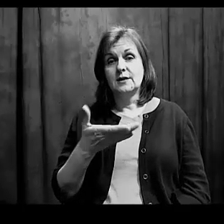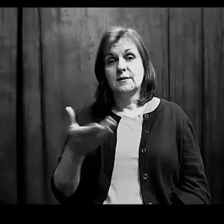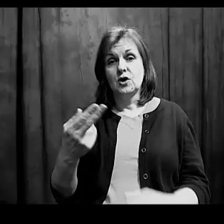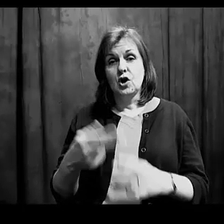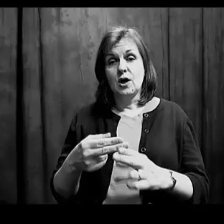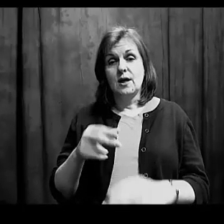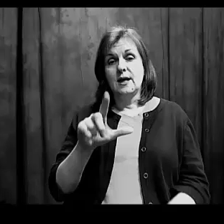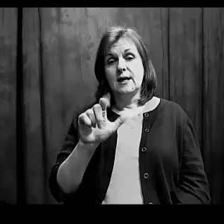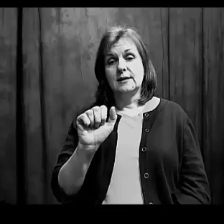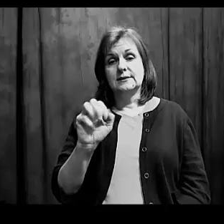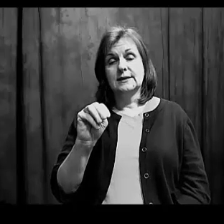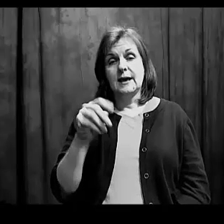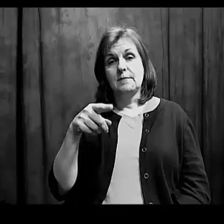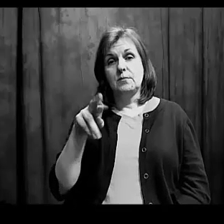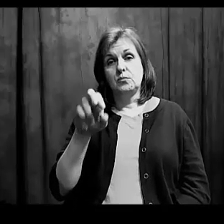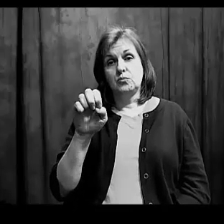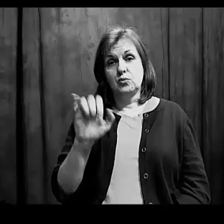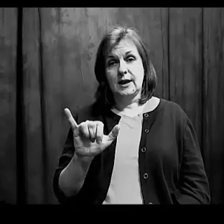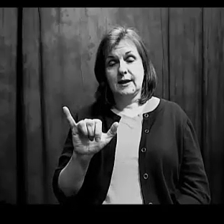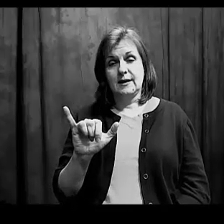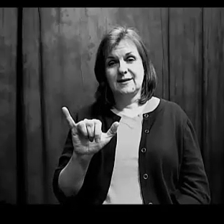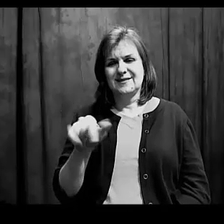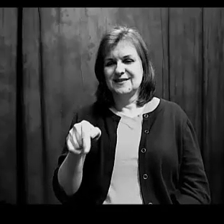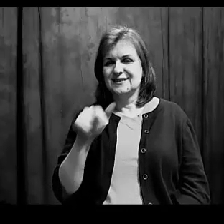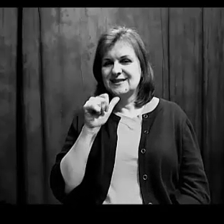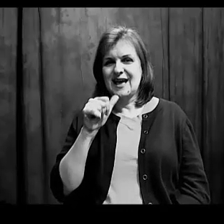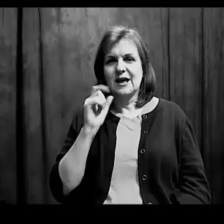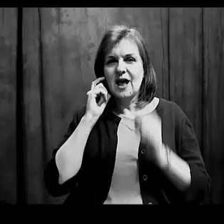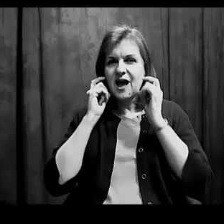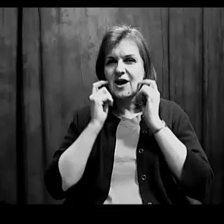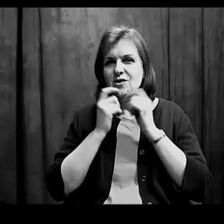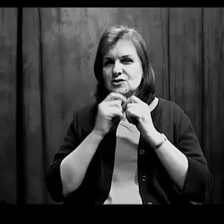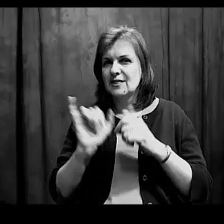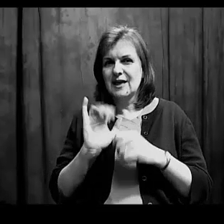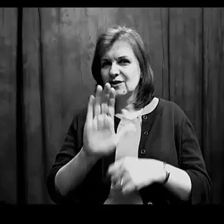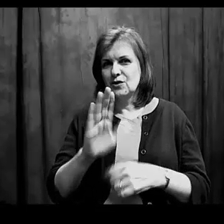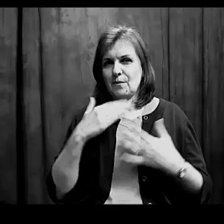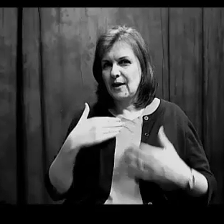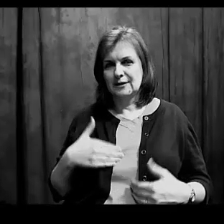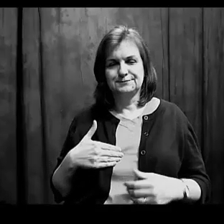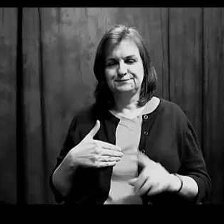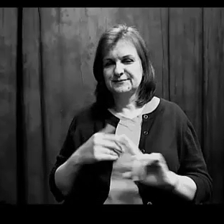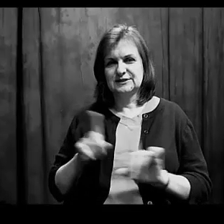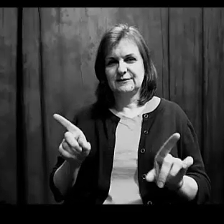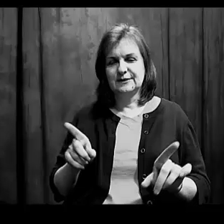is actually something known as a lamprey and this is an even jaws like you think so not